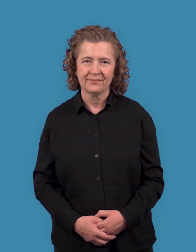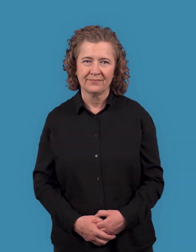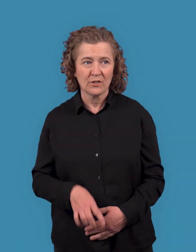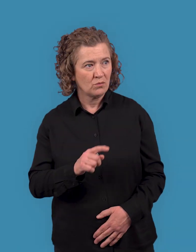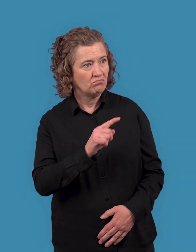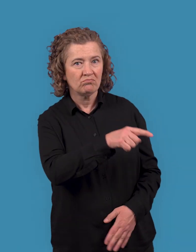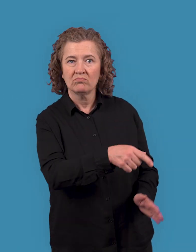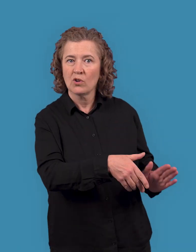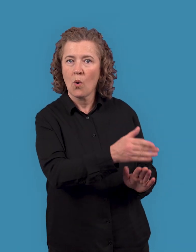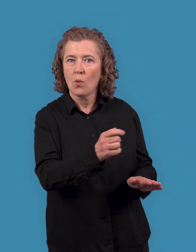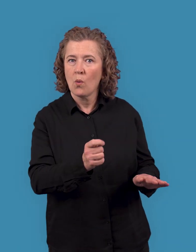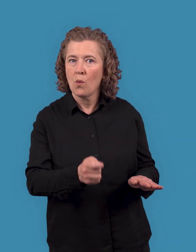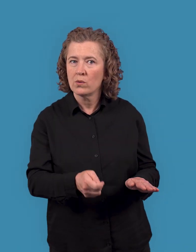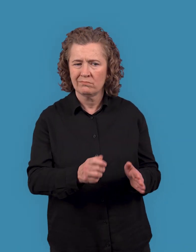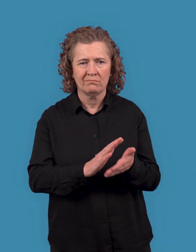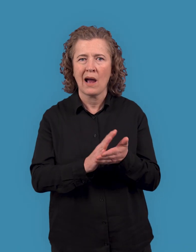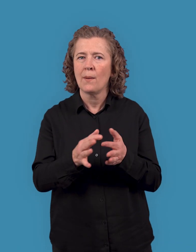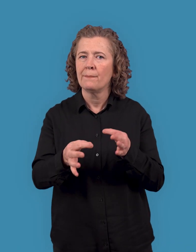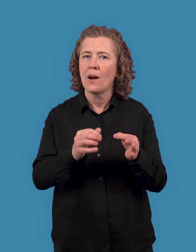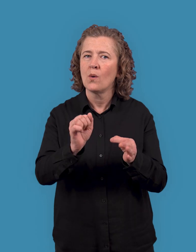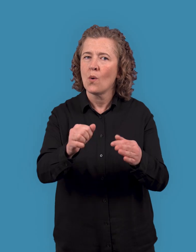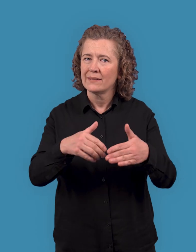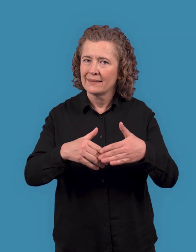Going to court – how to plan for your day.